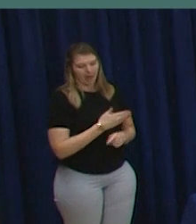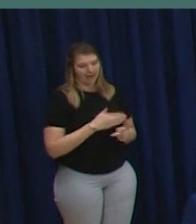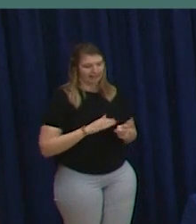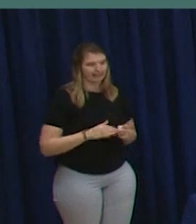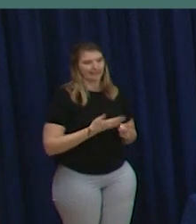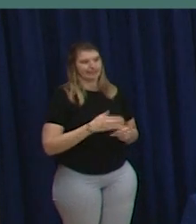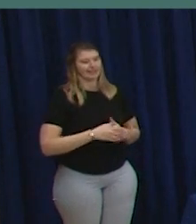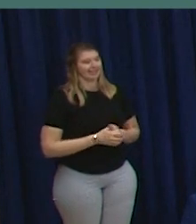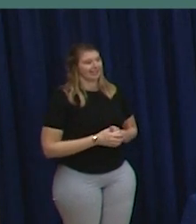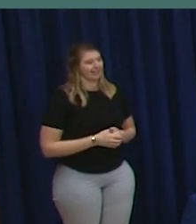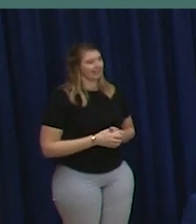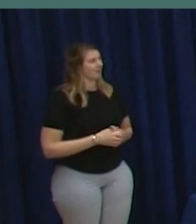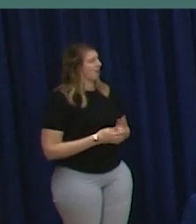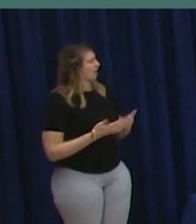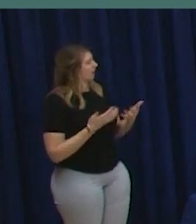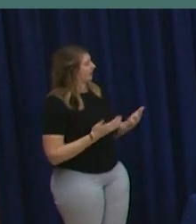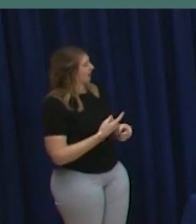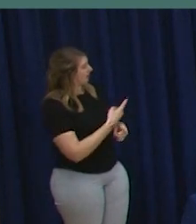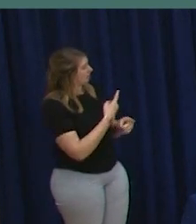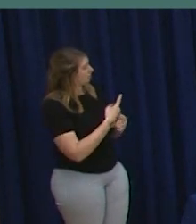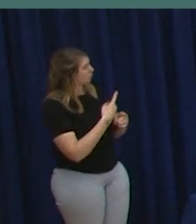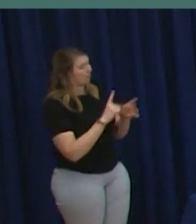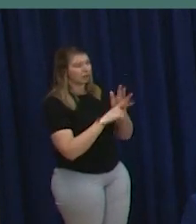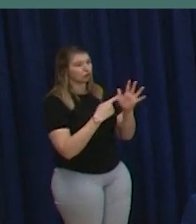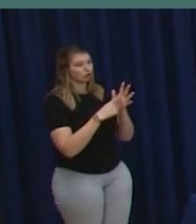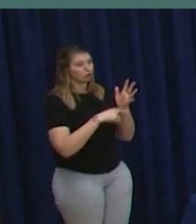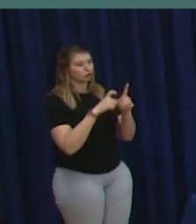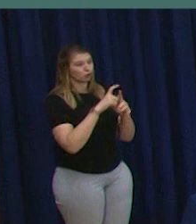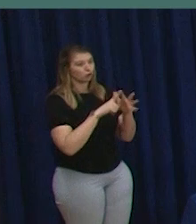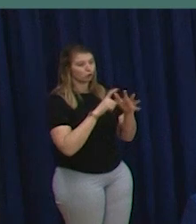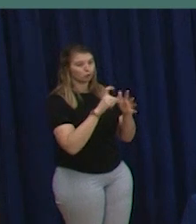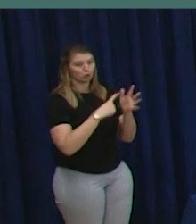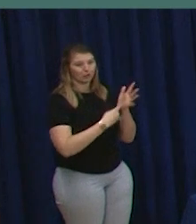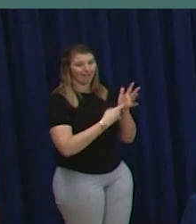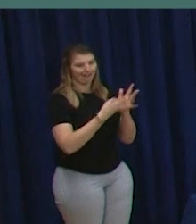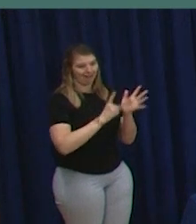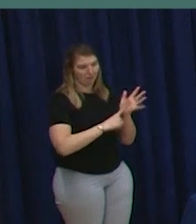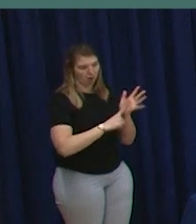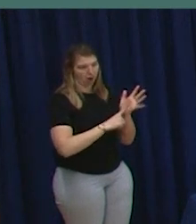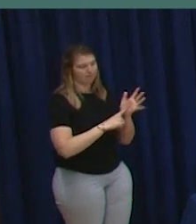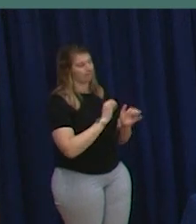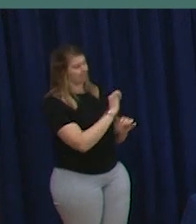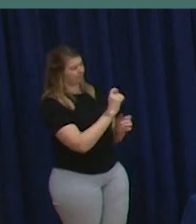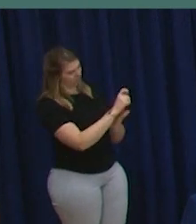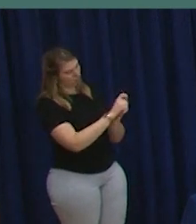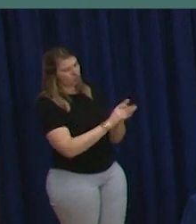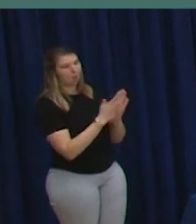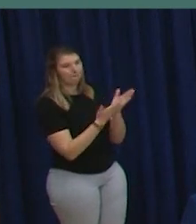I'm going to talk about Jude Carroll for a second, Jude Caroll wrote a book chapter in 2005 which,